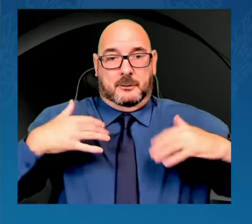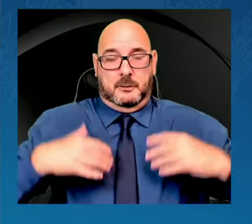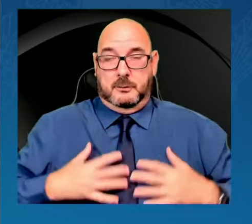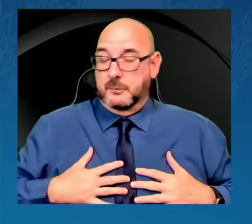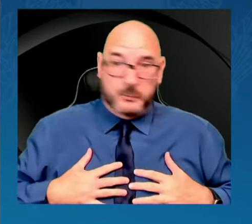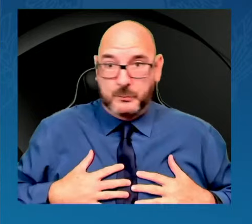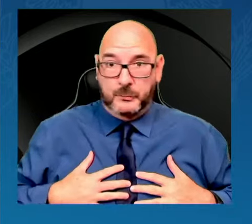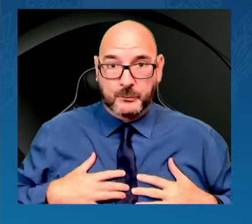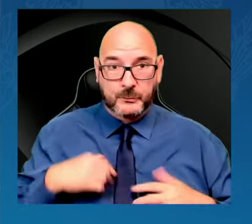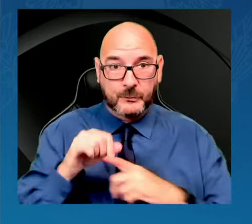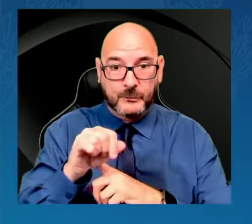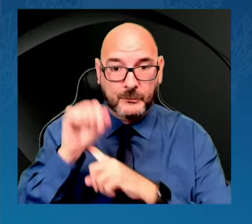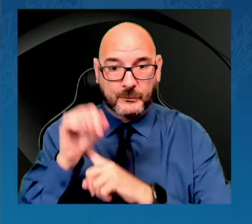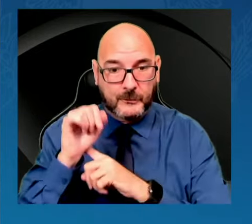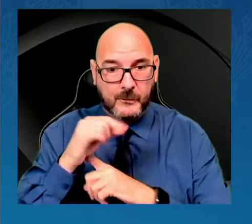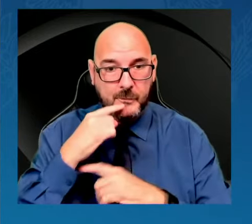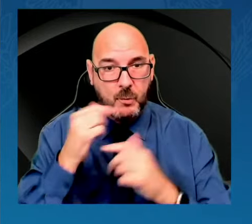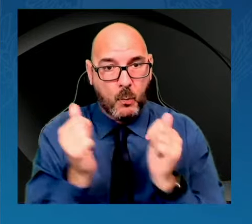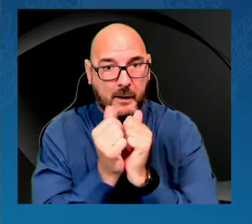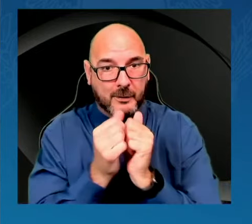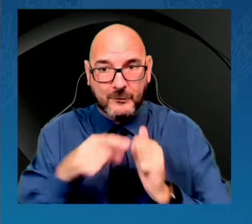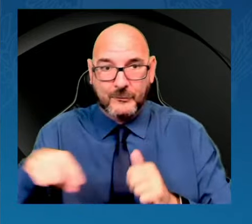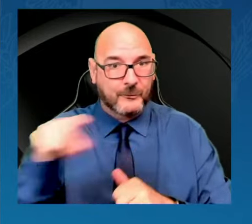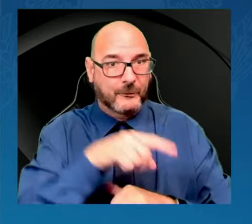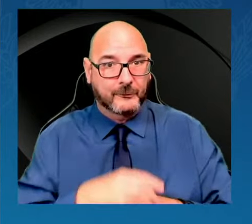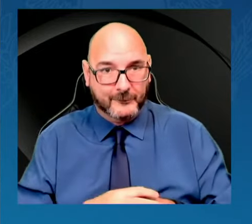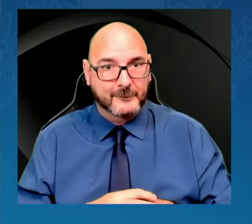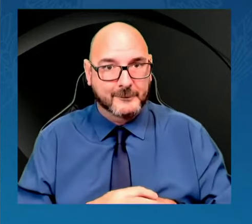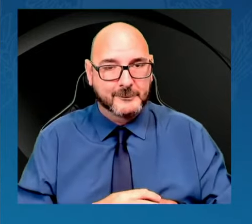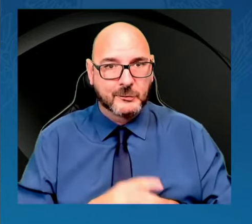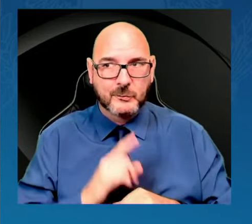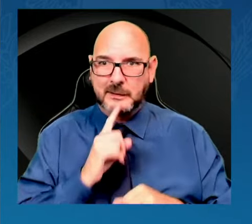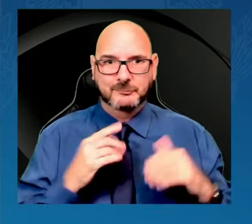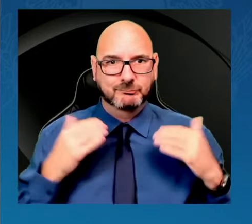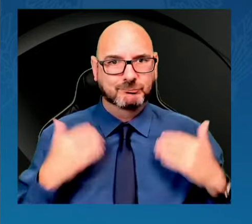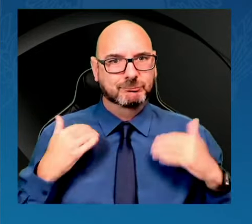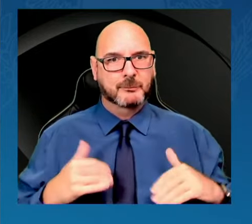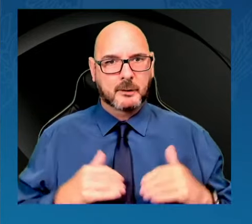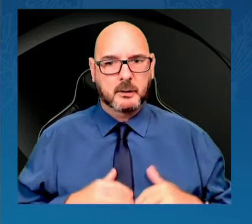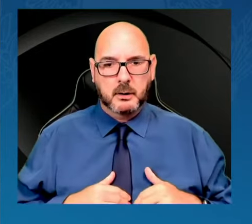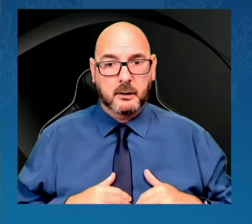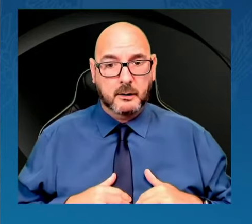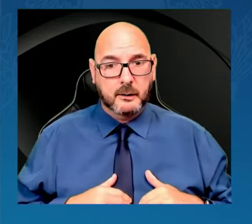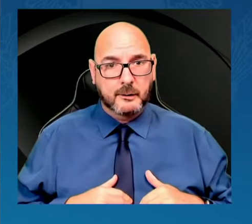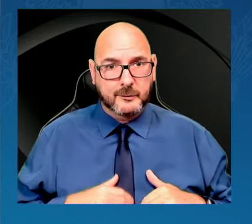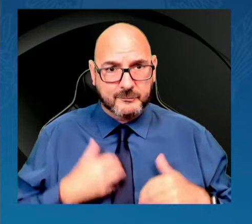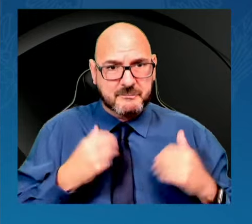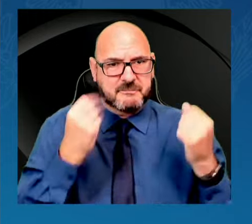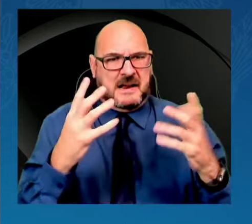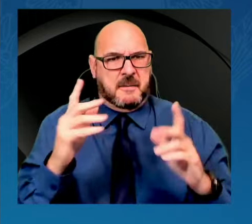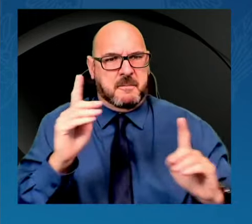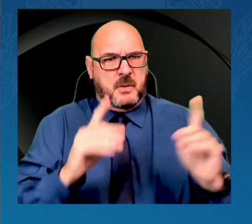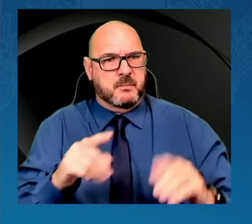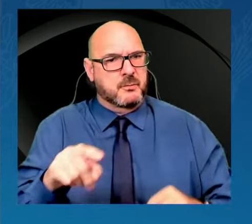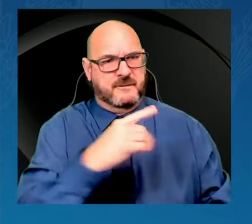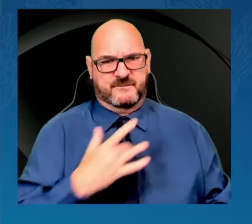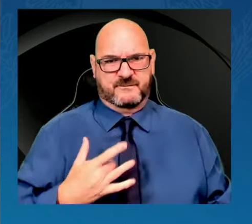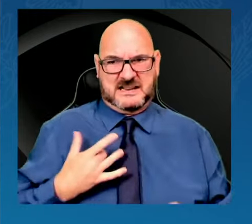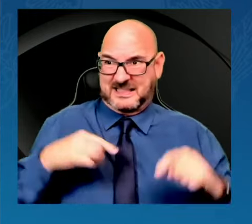I know both of you and so many of us in this room today feel the gravity of the situation that we're in. And as a new member of Congress,